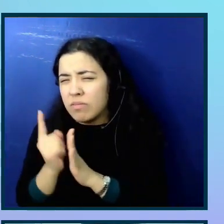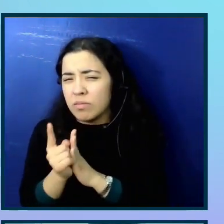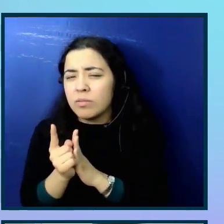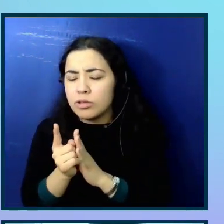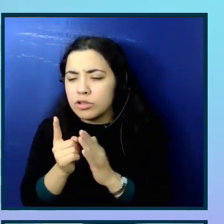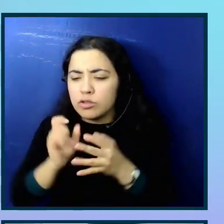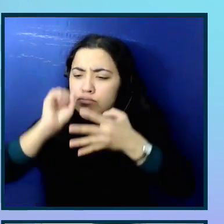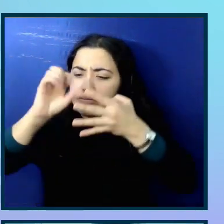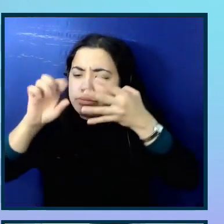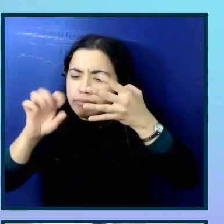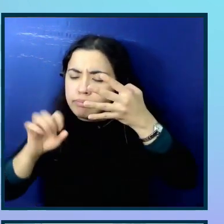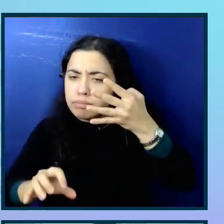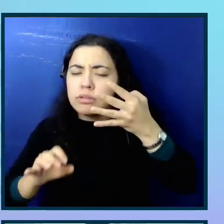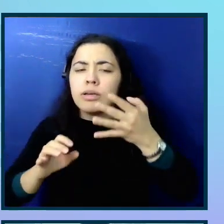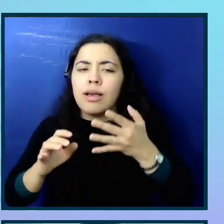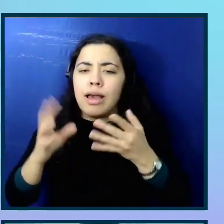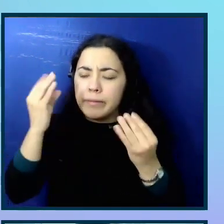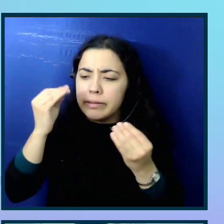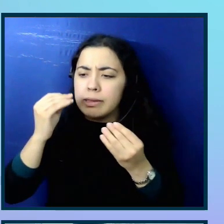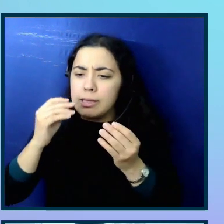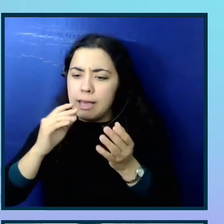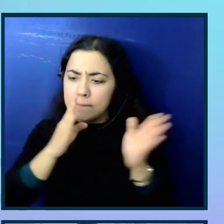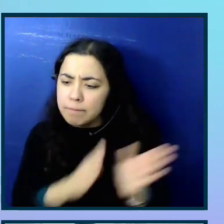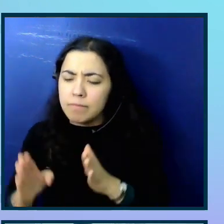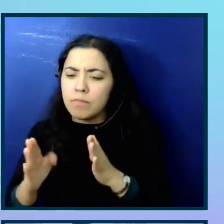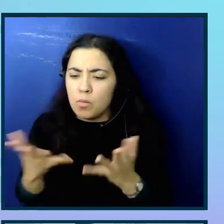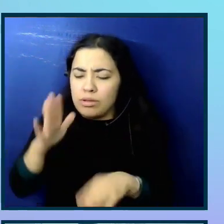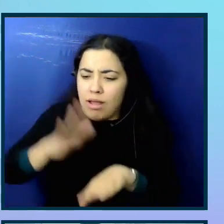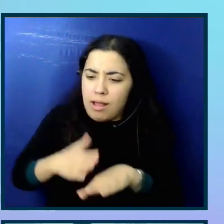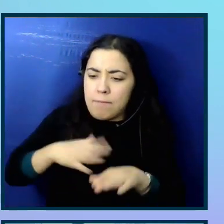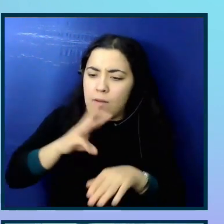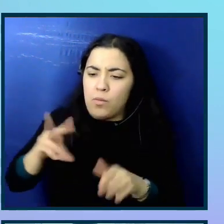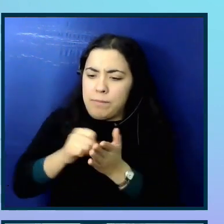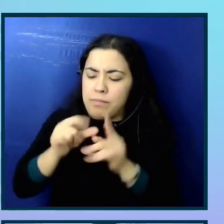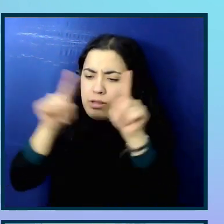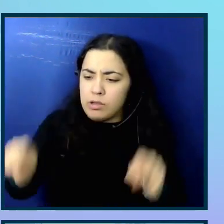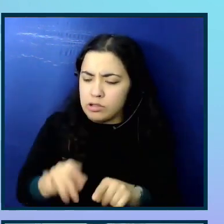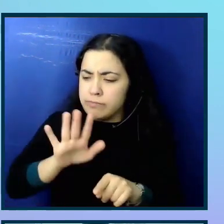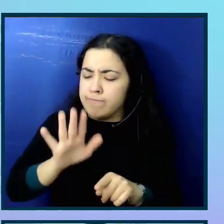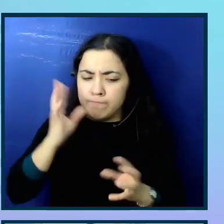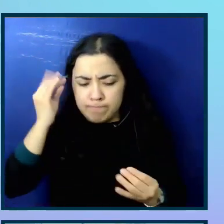and just be intentional about what each of those things were on the page. And the process was educational